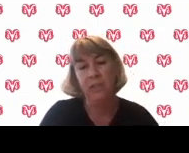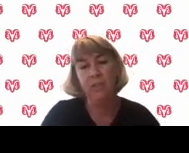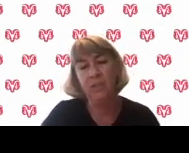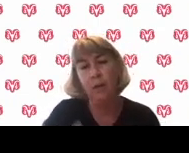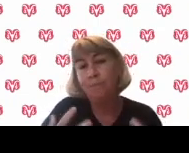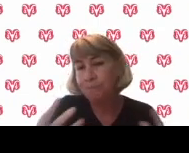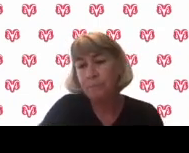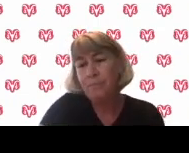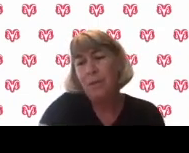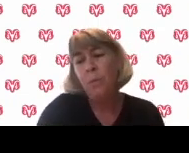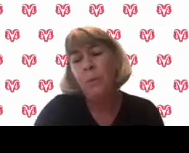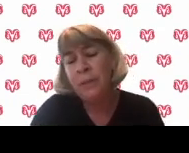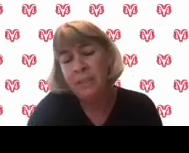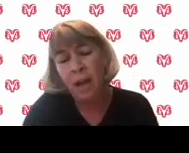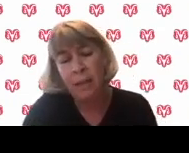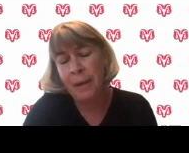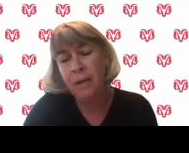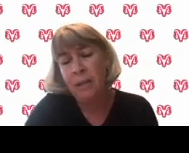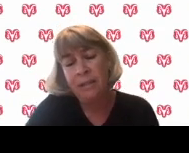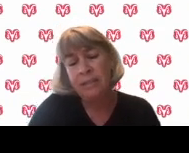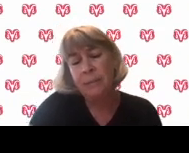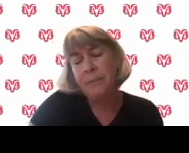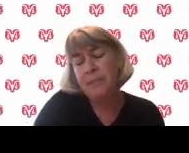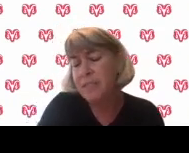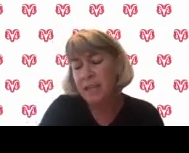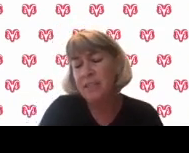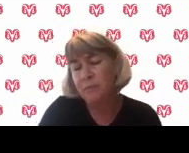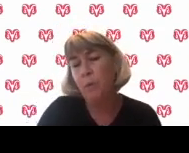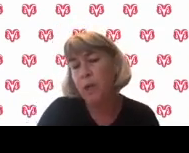And so we're really talking about some some intensive work